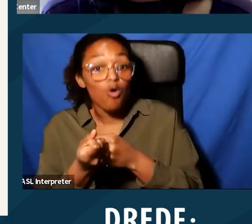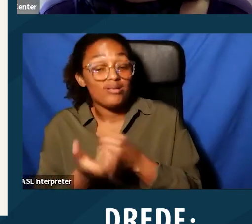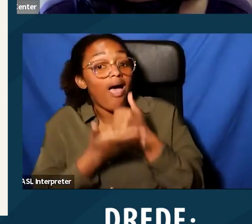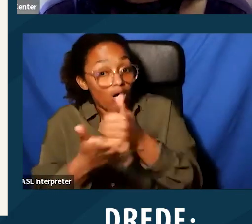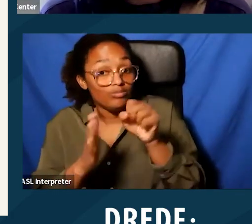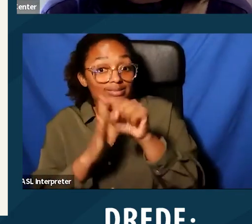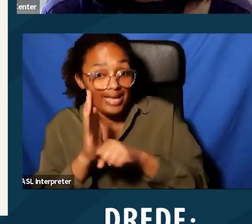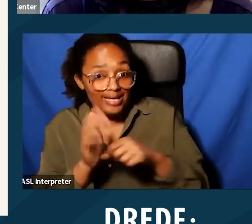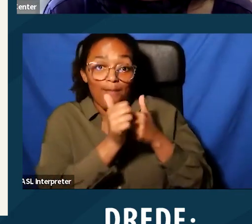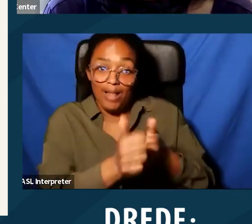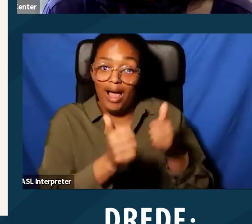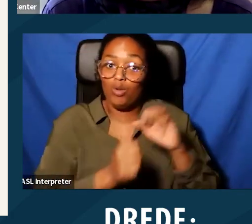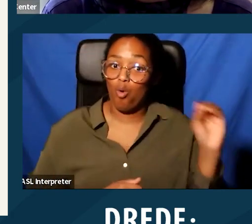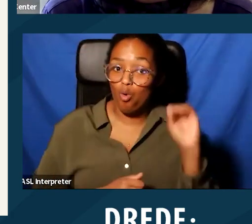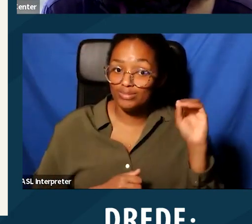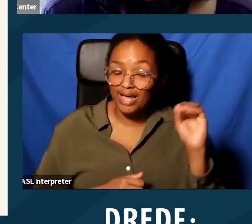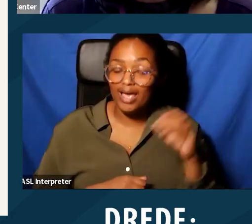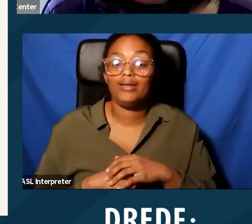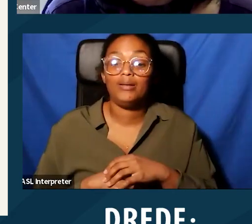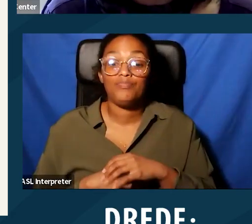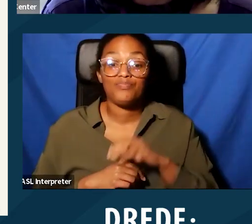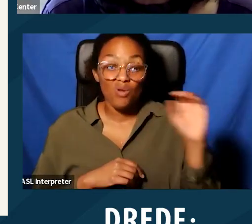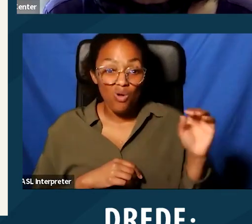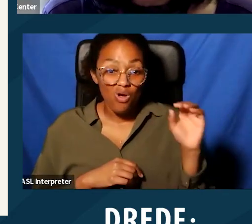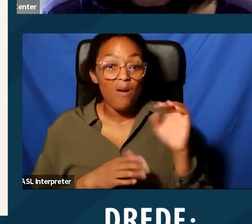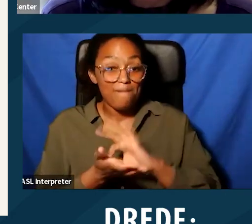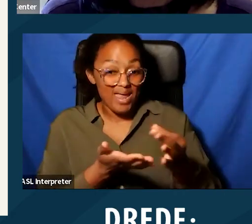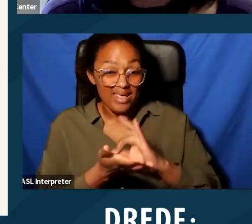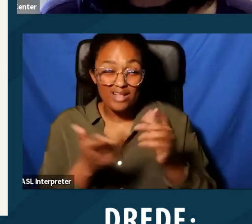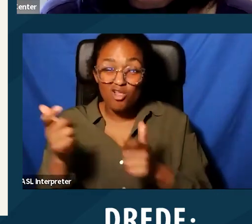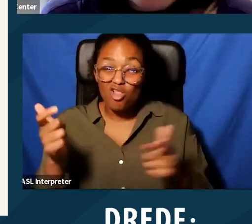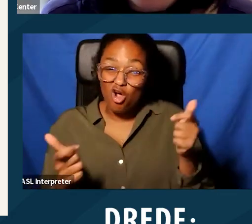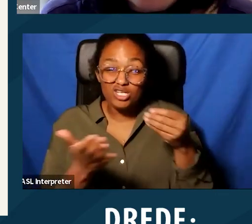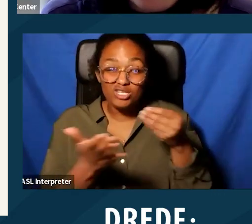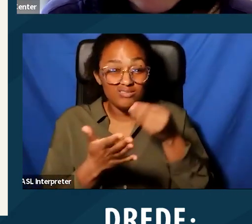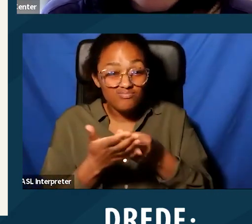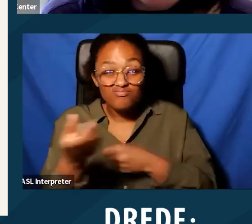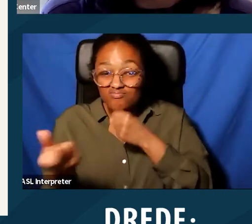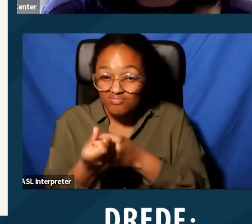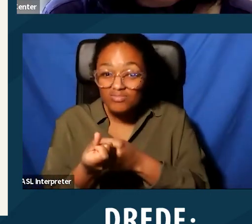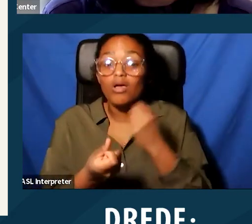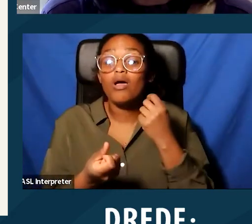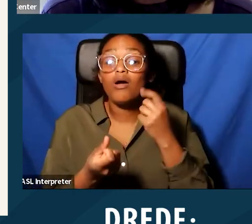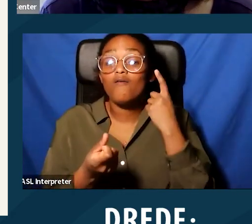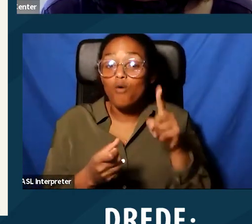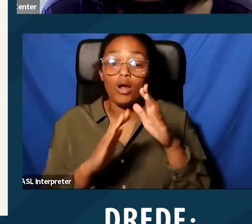Medicaid does not conflict with Olmstead. Medicaid helps states comply with Olmstead.